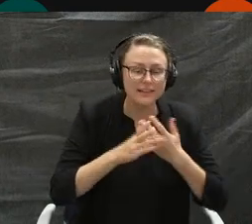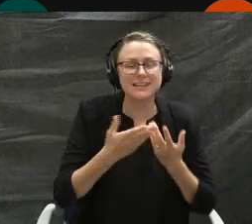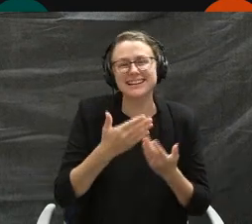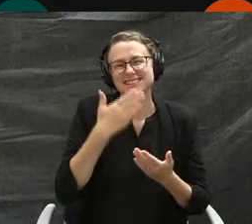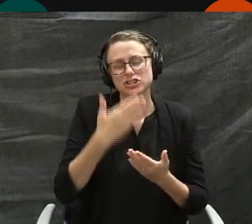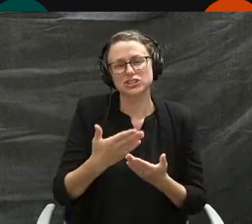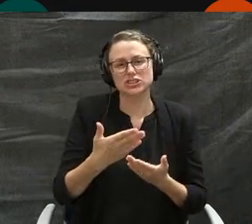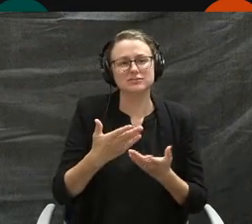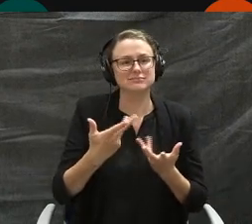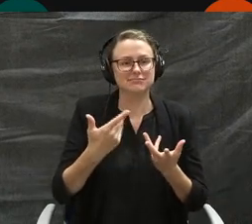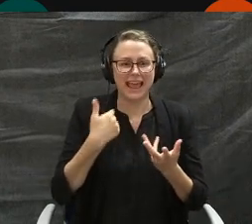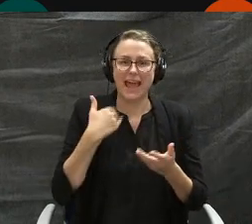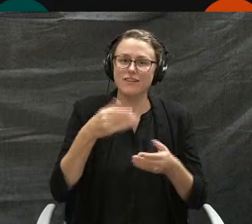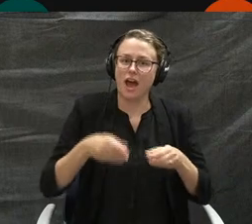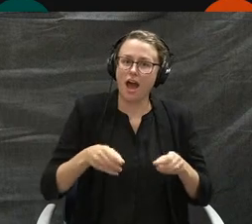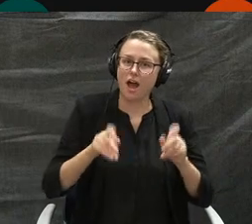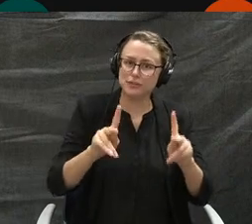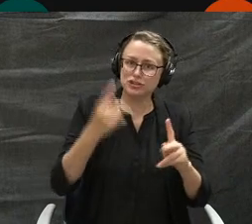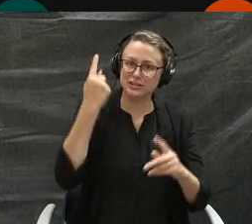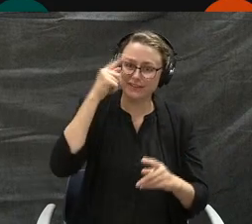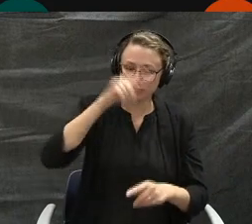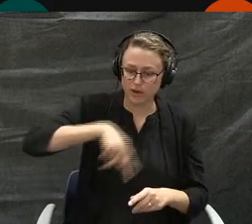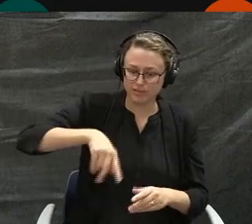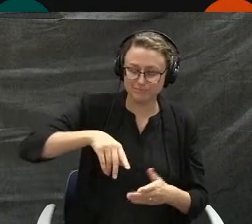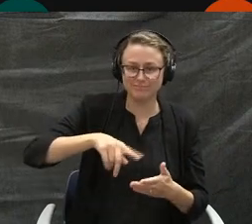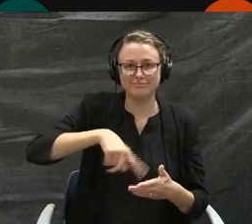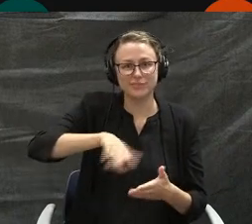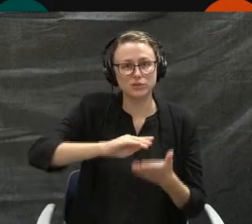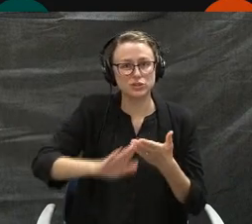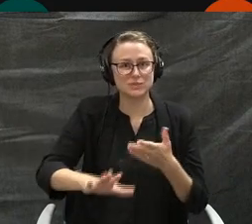opportunity for them to be able to connect with their teachers.